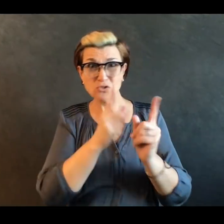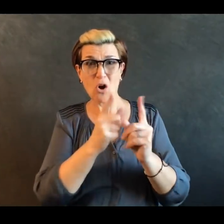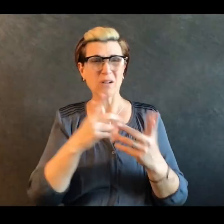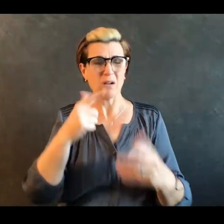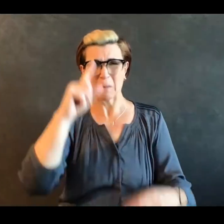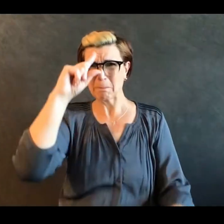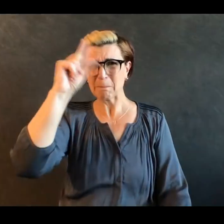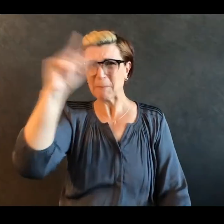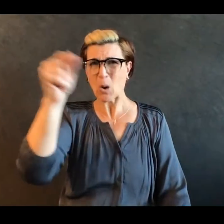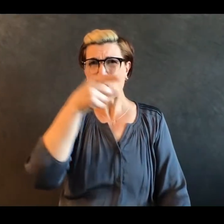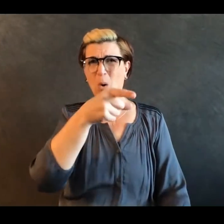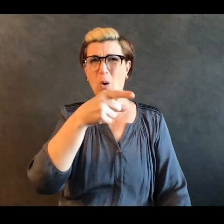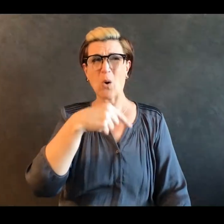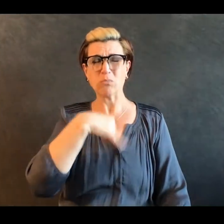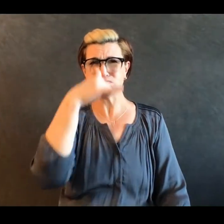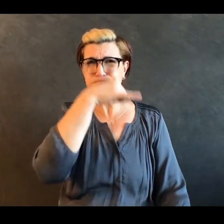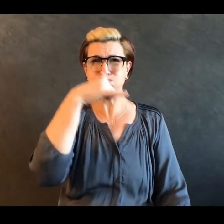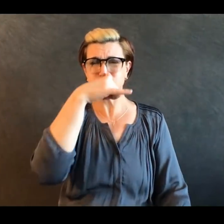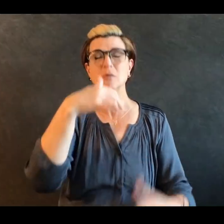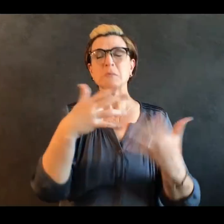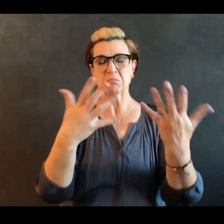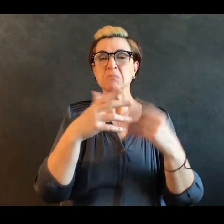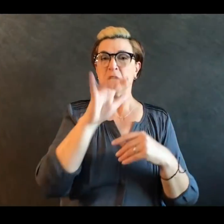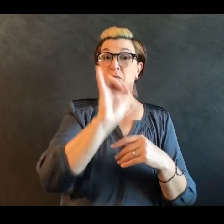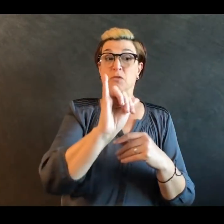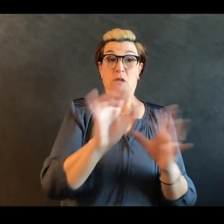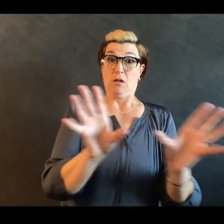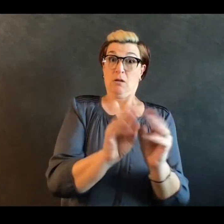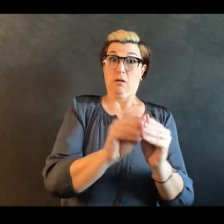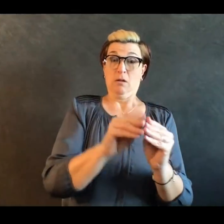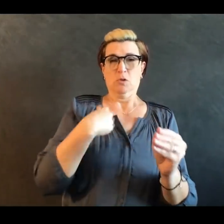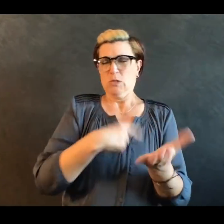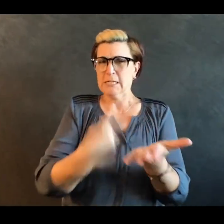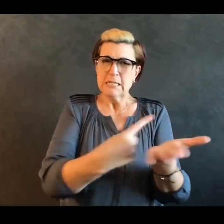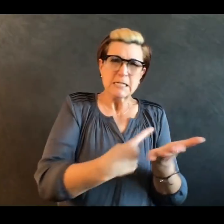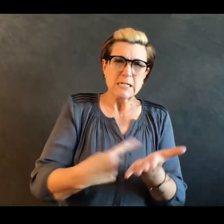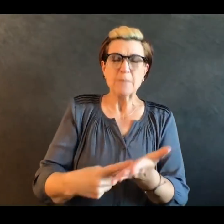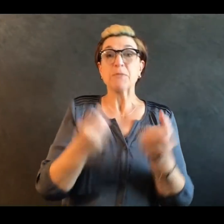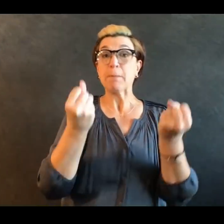great thought went into those calls and a lot of questions came out and also